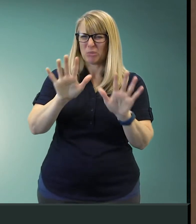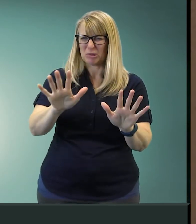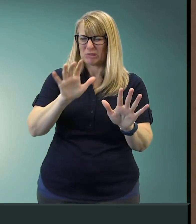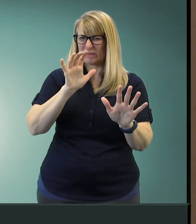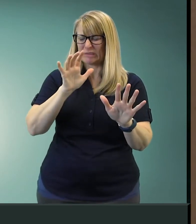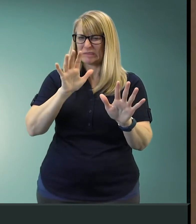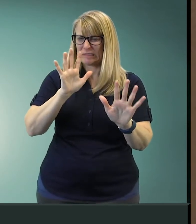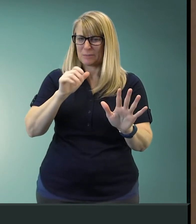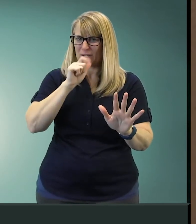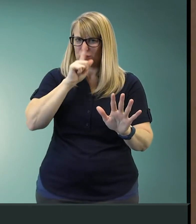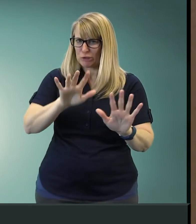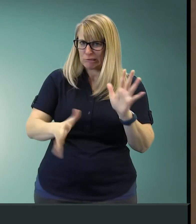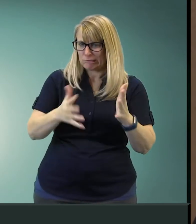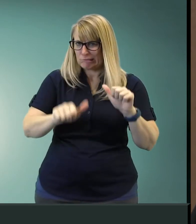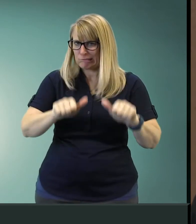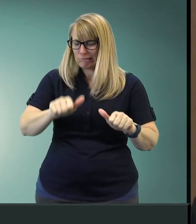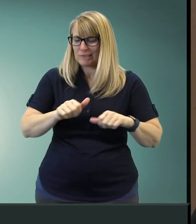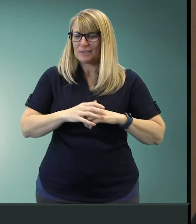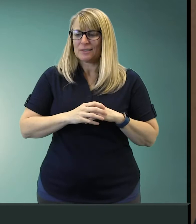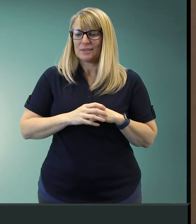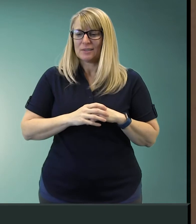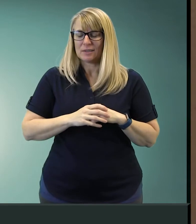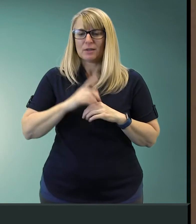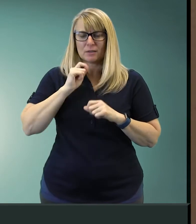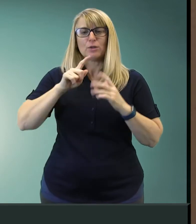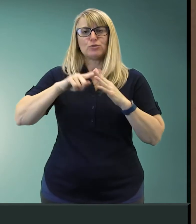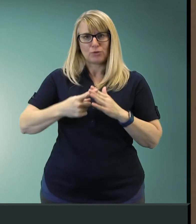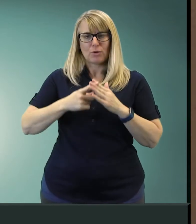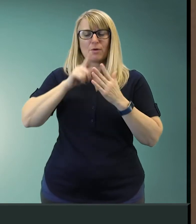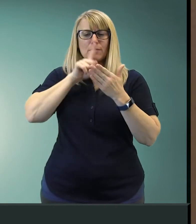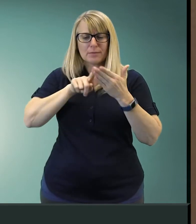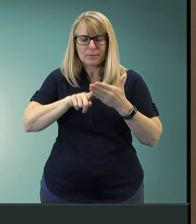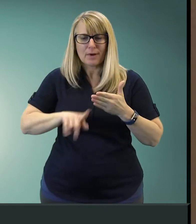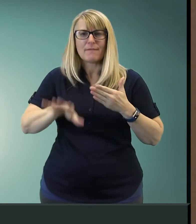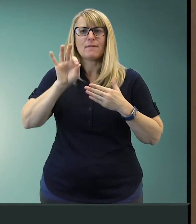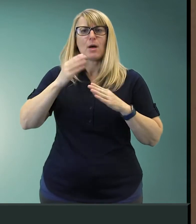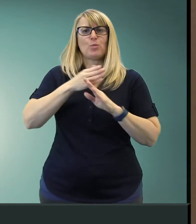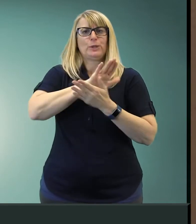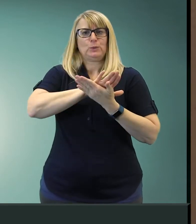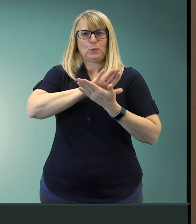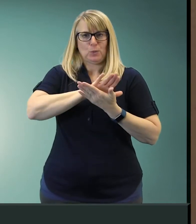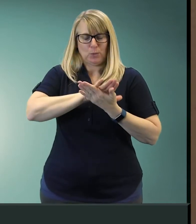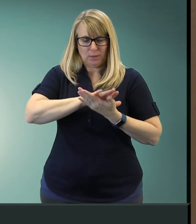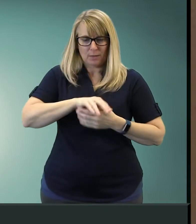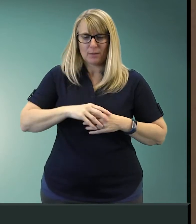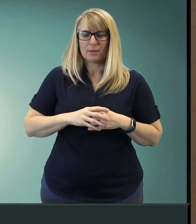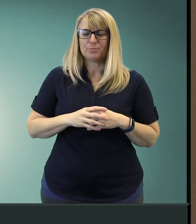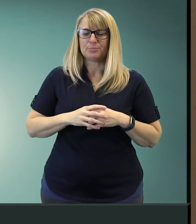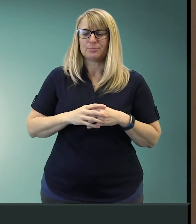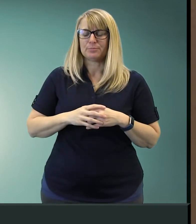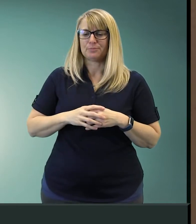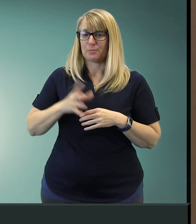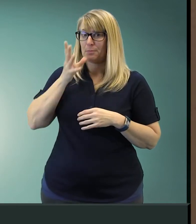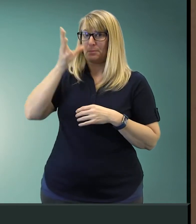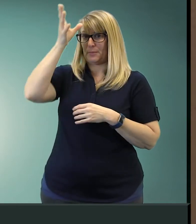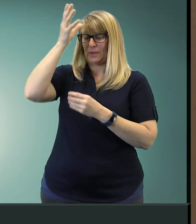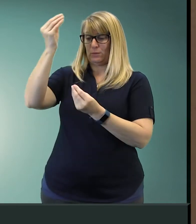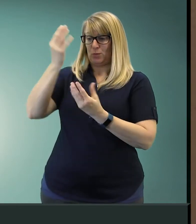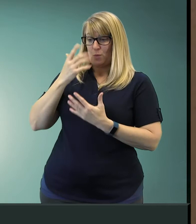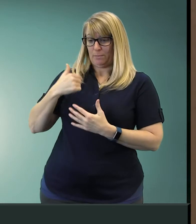don't quote me on that, we started looking at preschools. My parents told me,